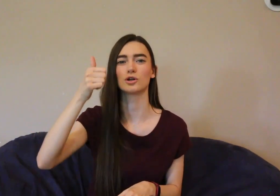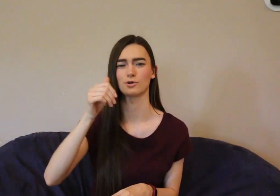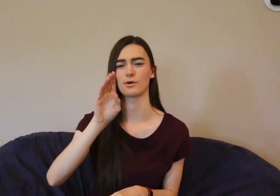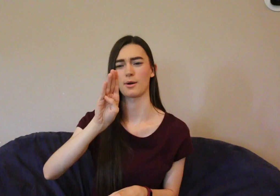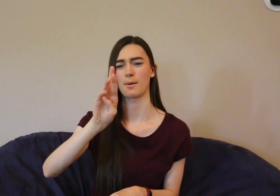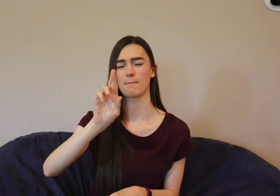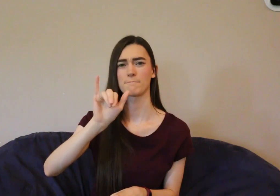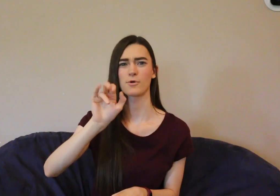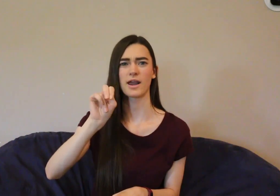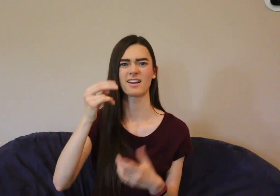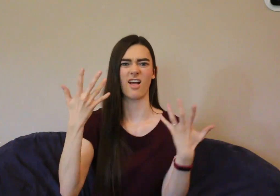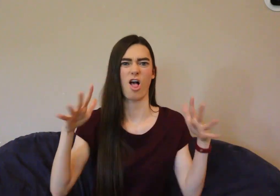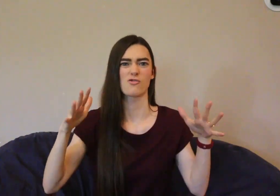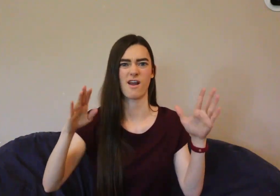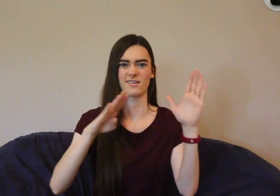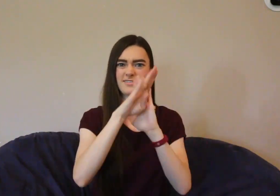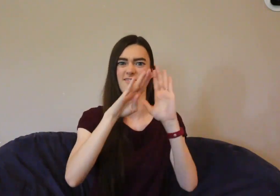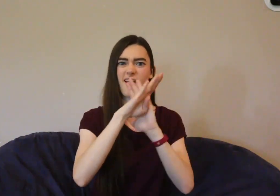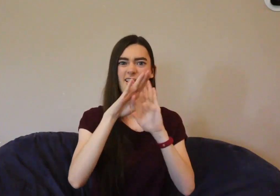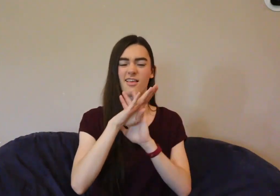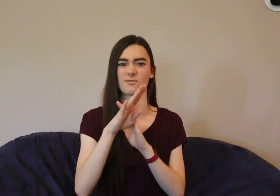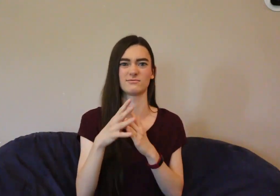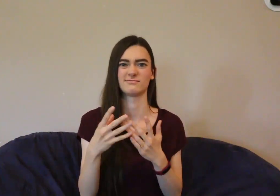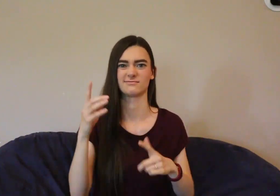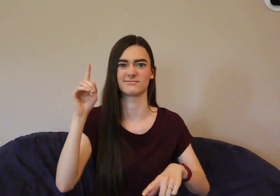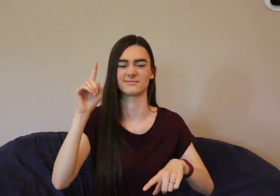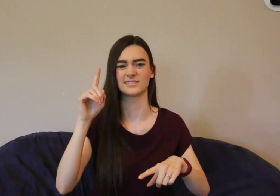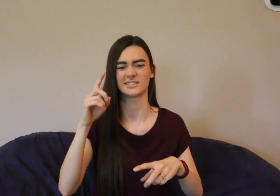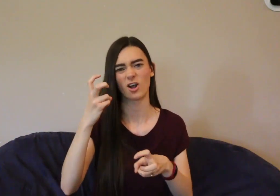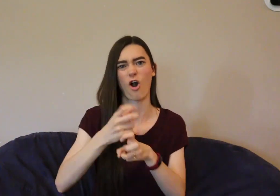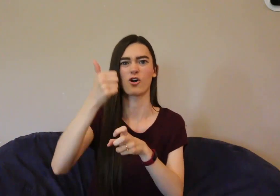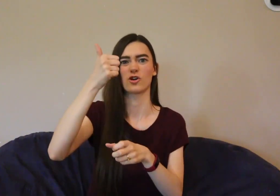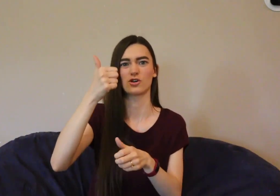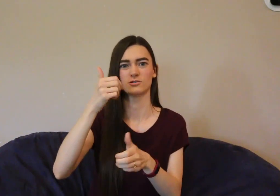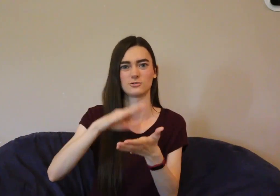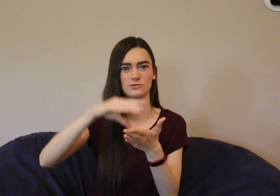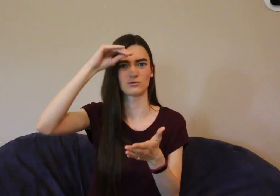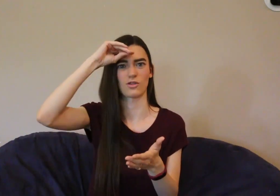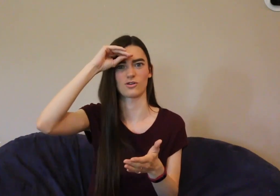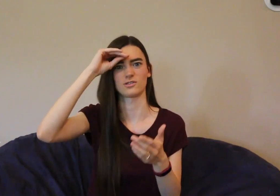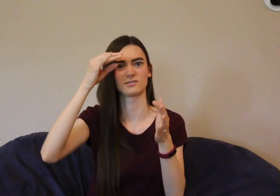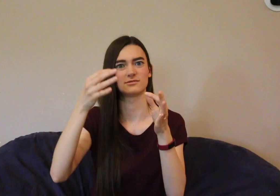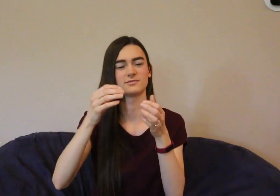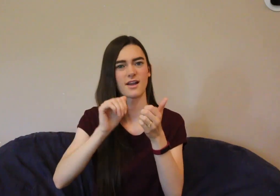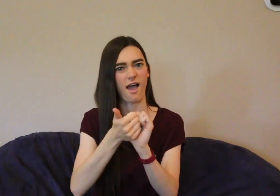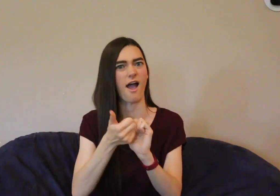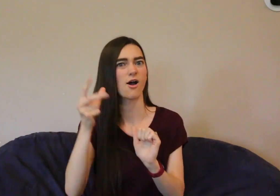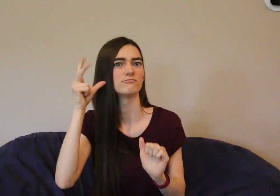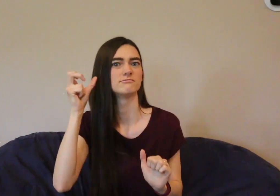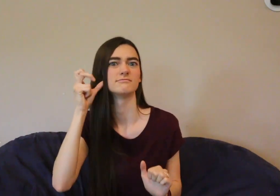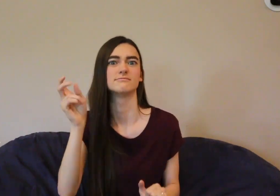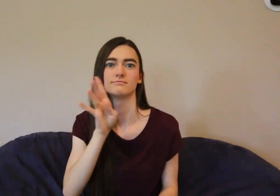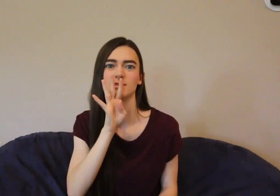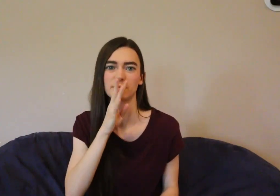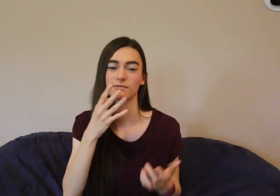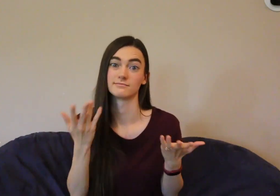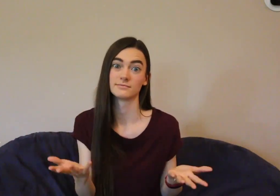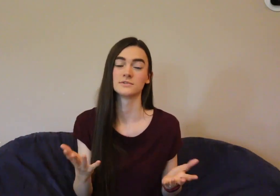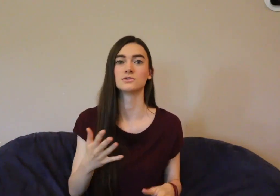When you're older, your brain is already developed and it's harder to learn how to hear and speak.